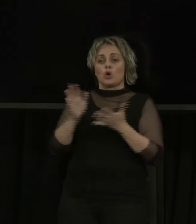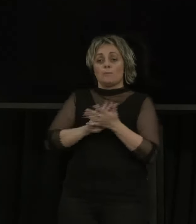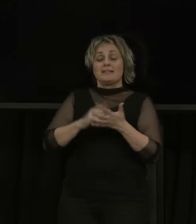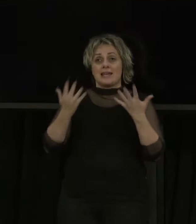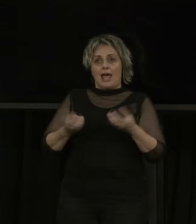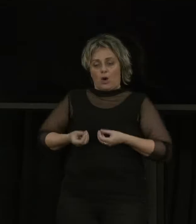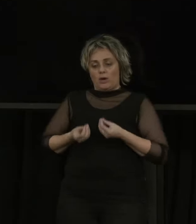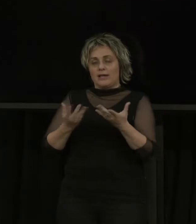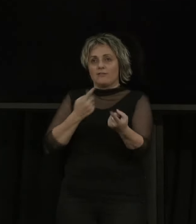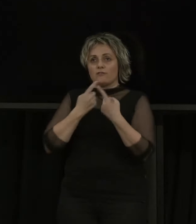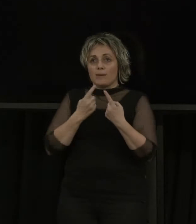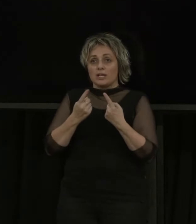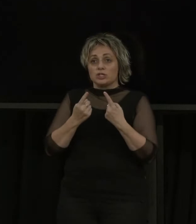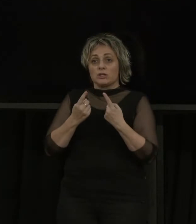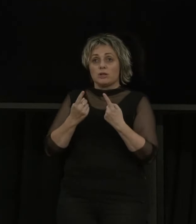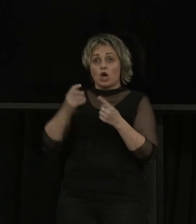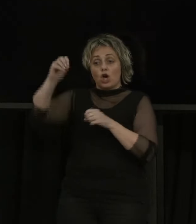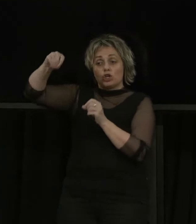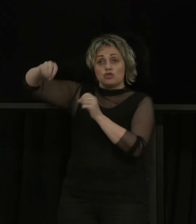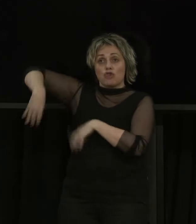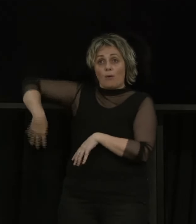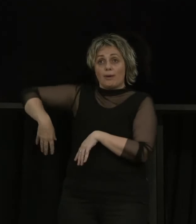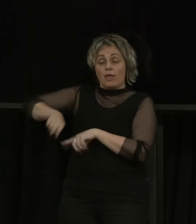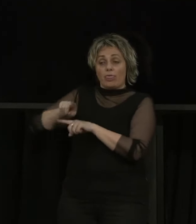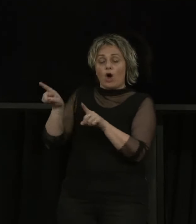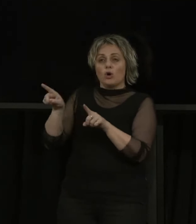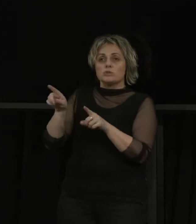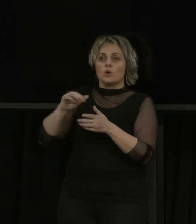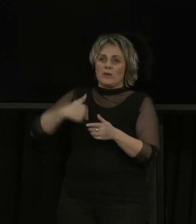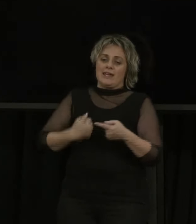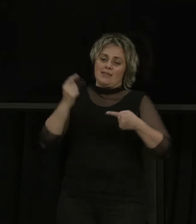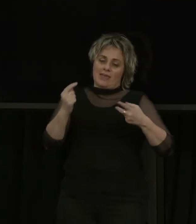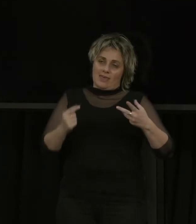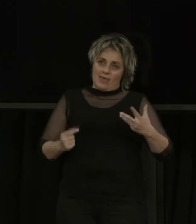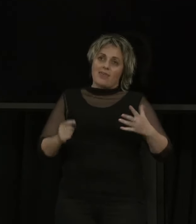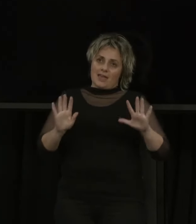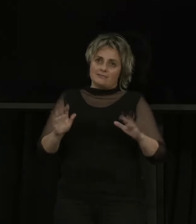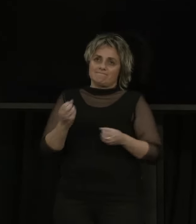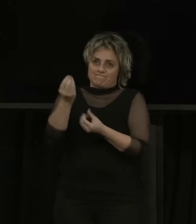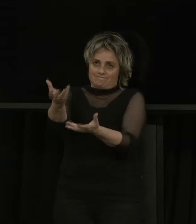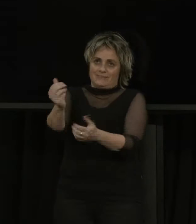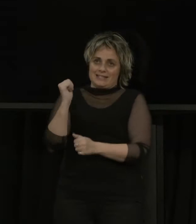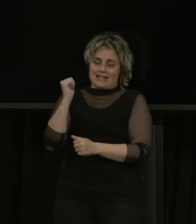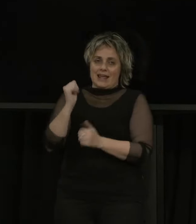asked us to find ways not to use those restrictions in the future? So what we have set out